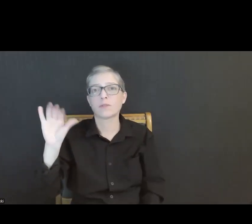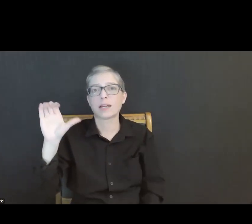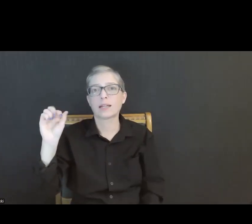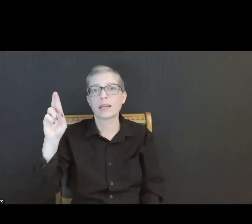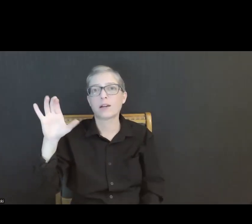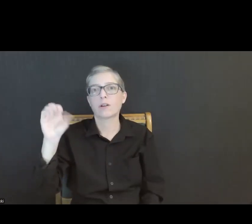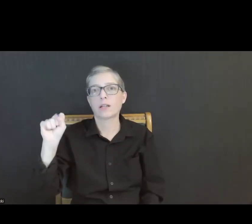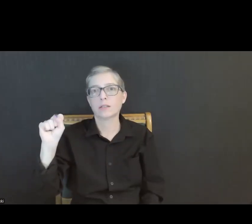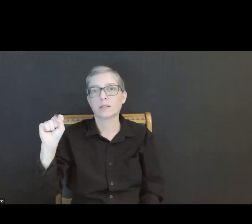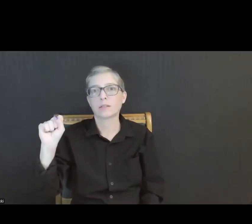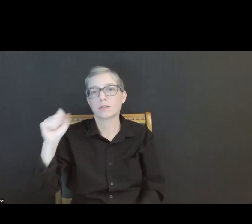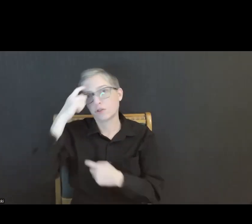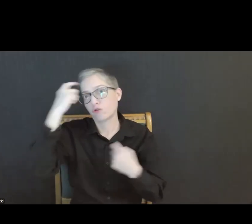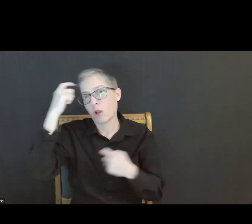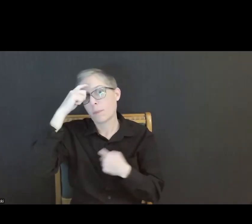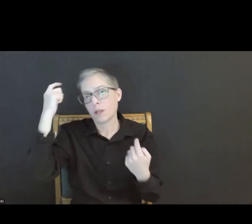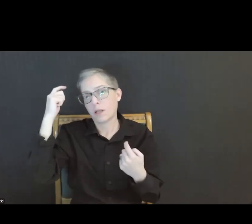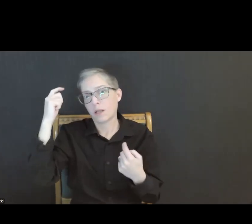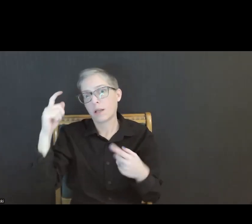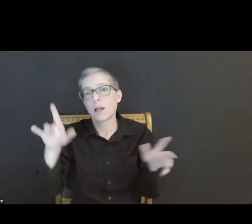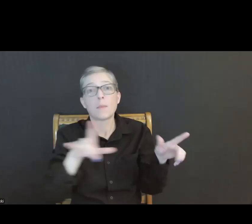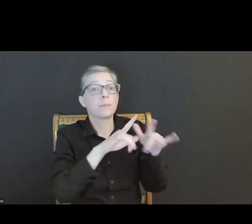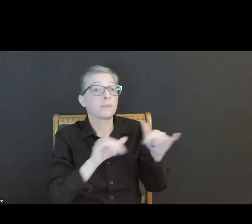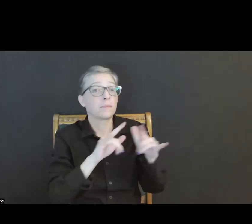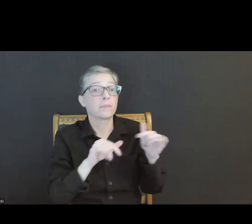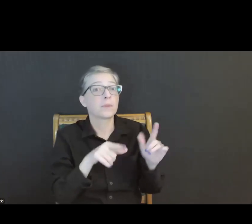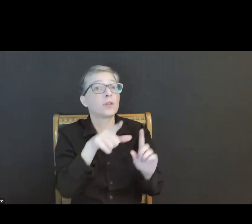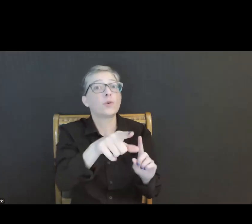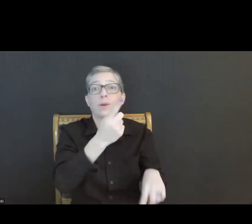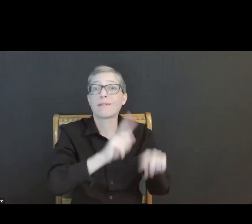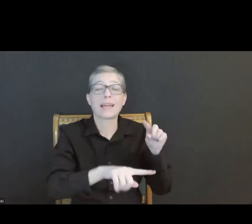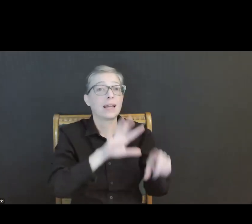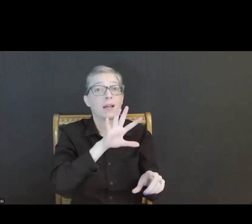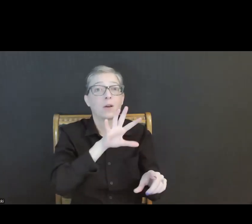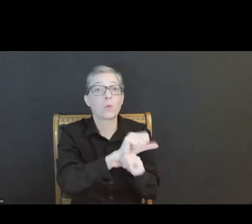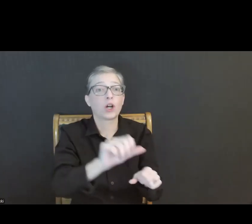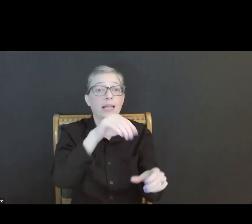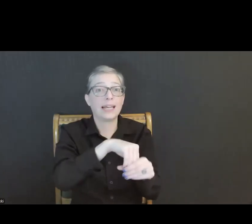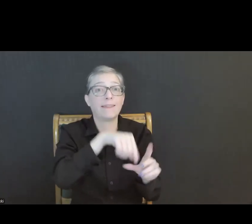know you cannot be in this fi if you haven't dealt with your own you know wounds demons whatever word